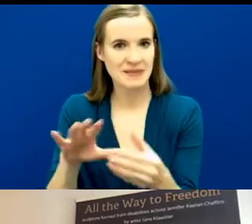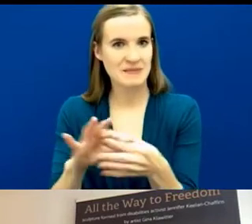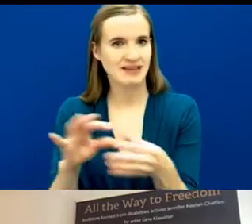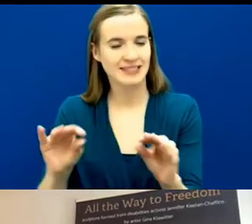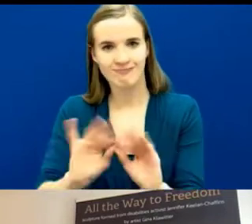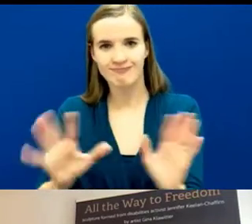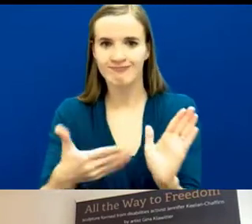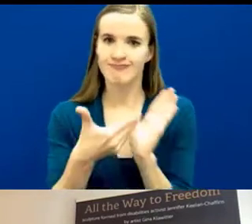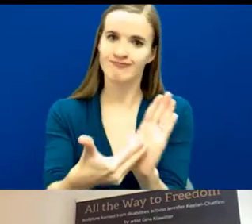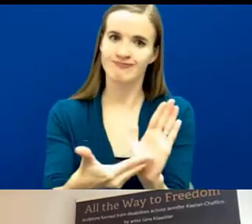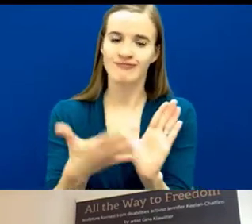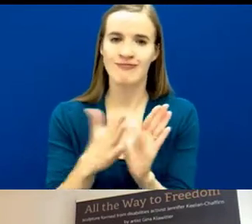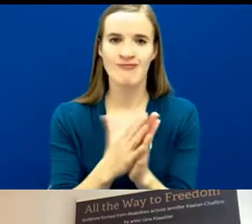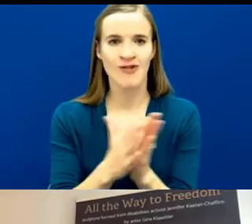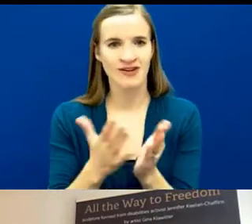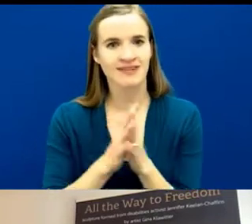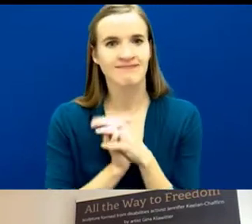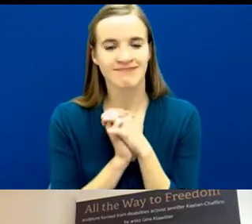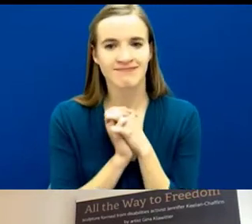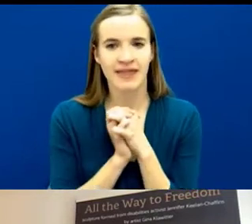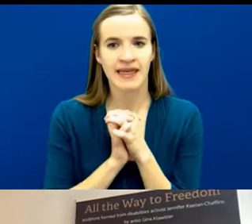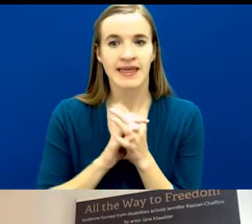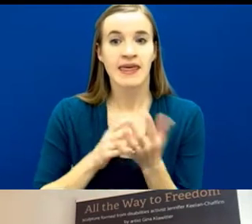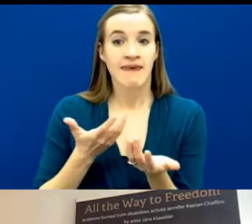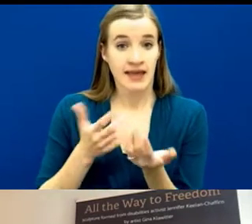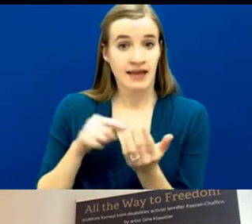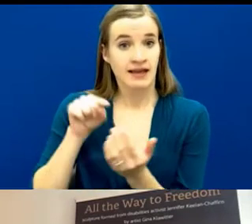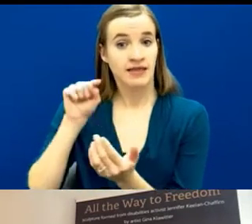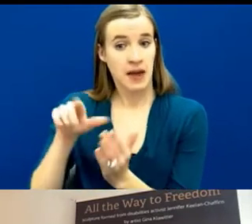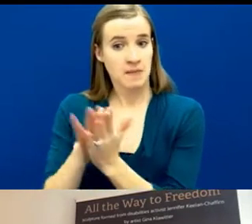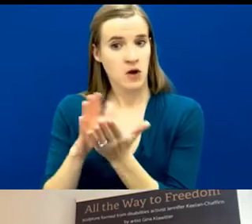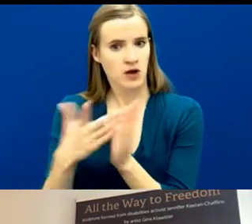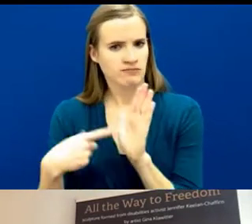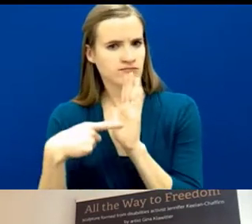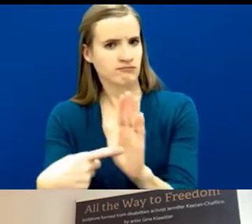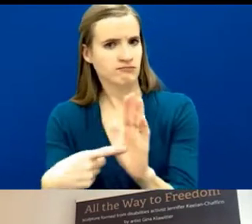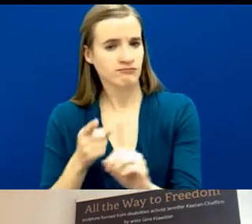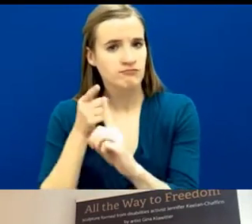And the message that no matter who you are and matter what your age, you have a